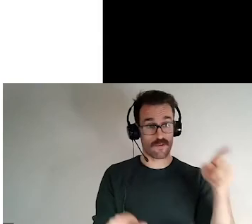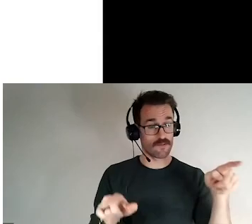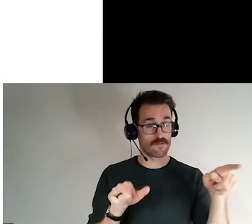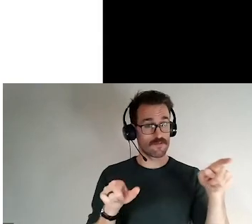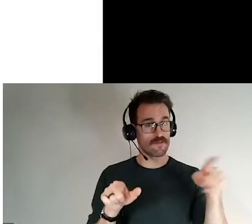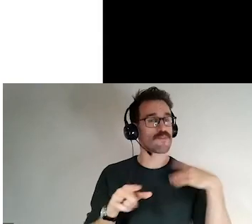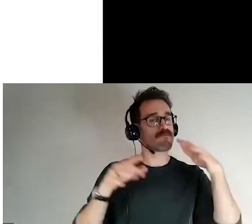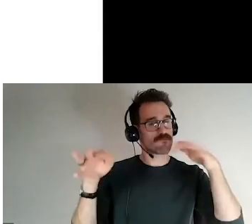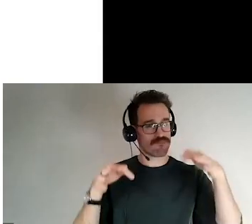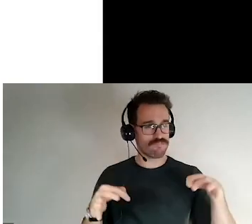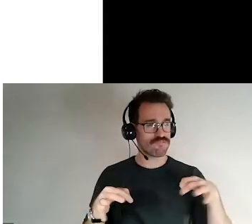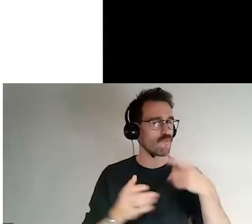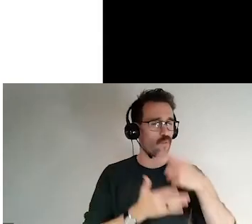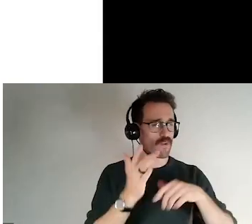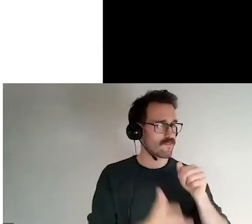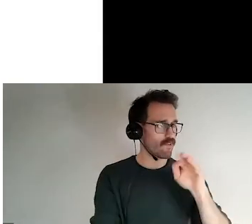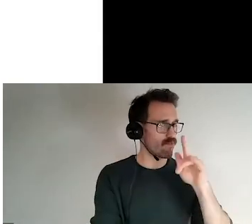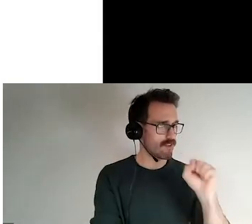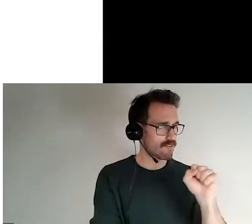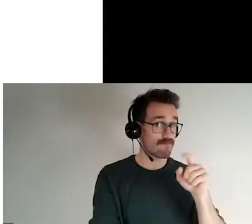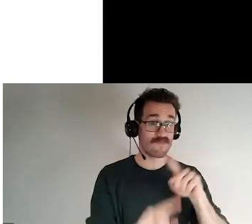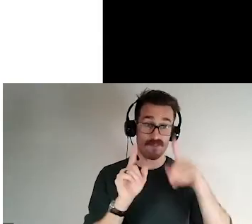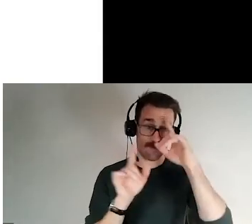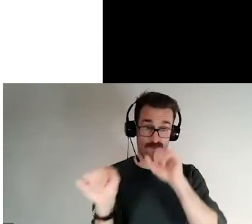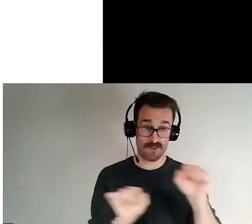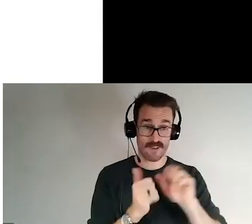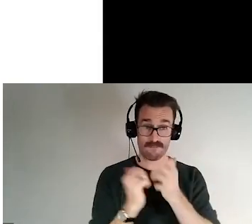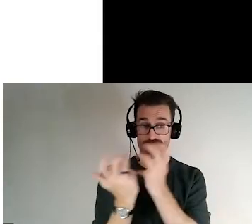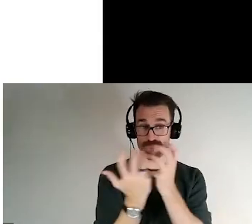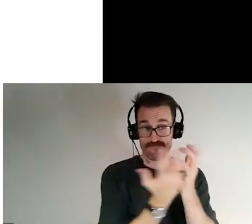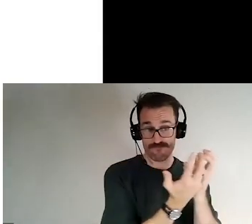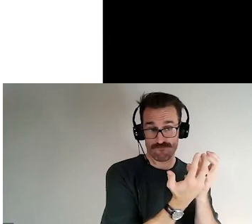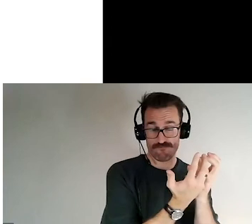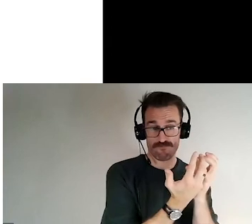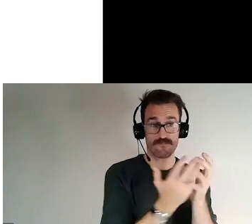strategies for the workplace, which also goes into accommodations, your rights and responsibilities,